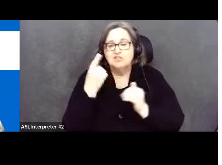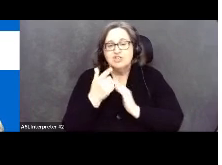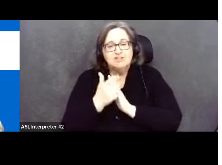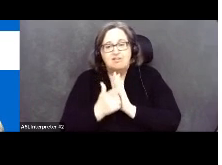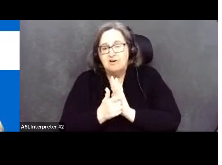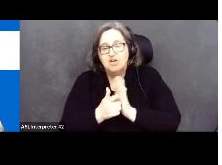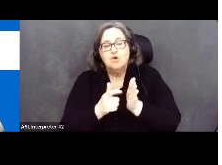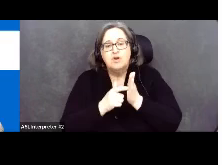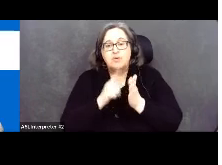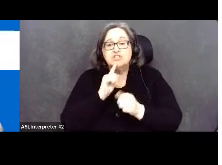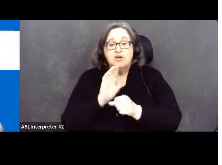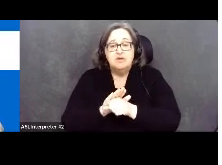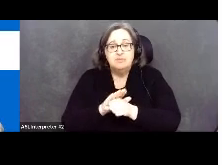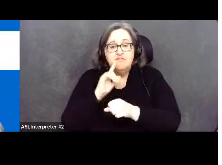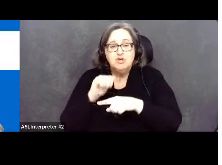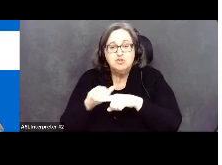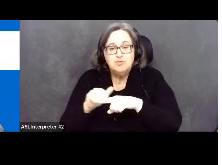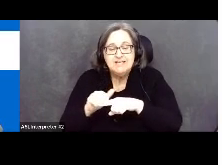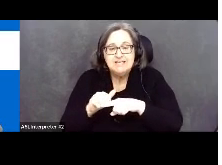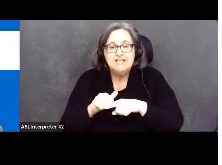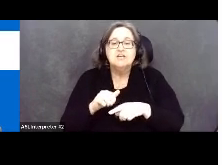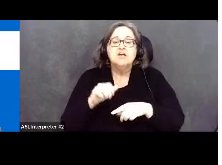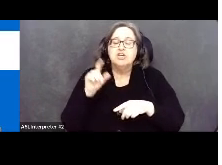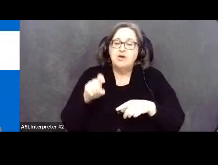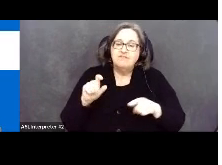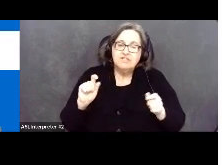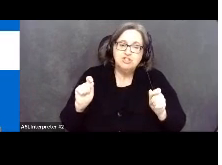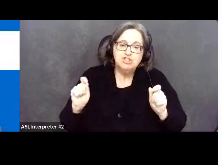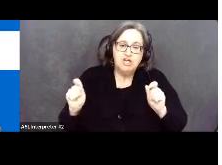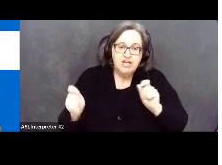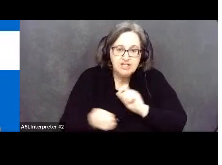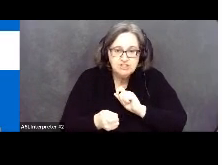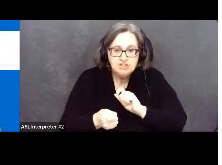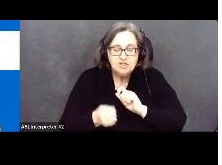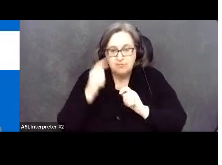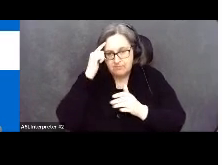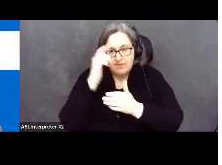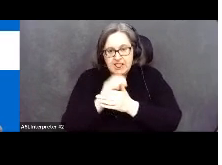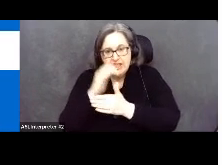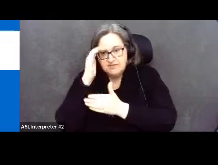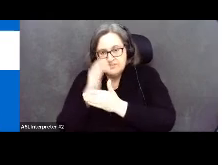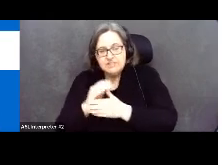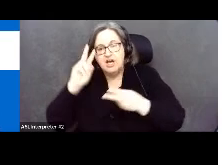a commitment to training, because you need to change beliefs and misconceptions that people